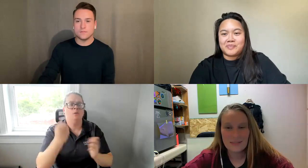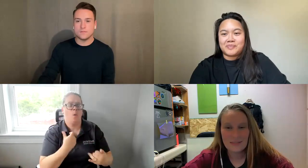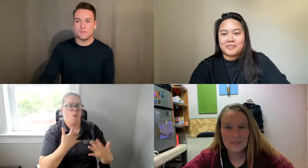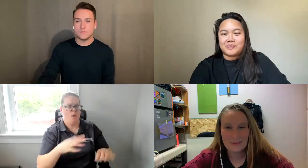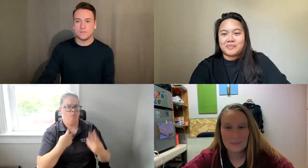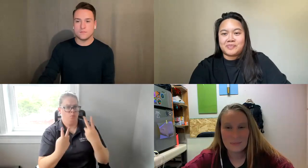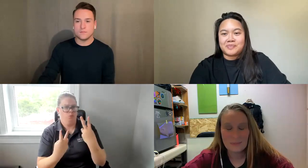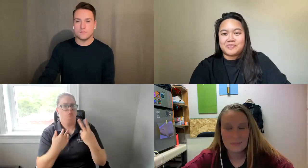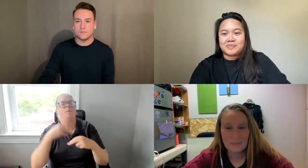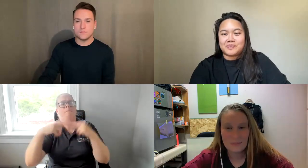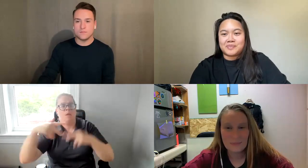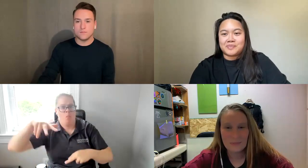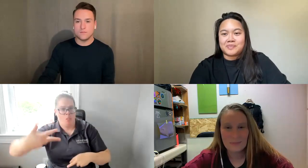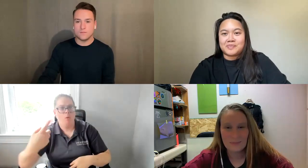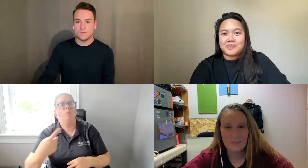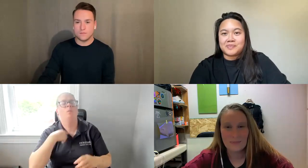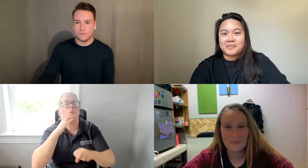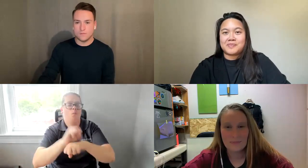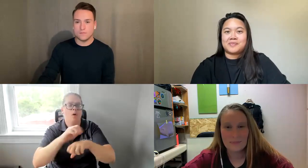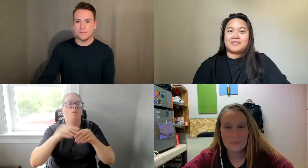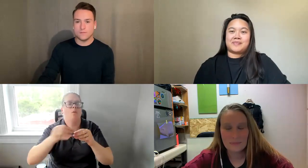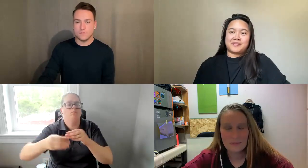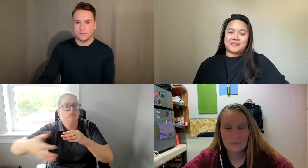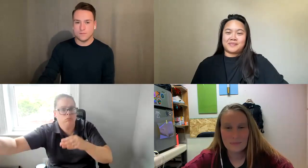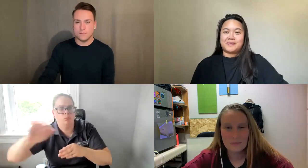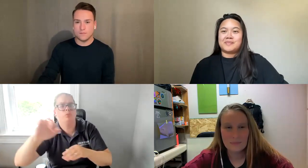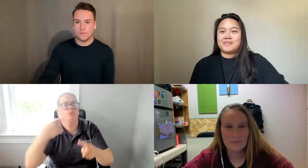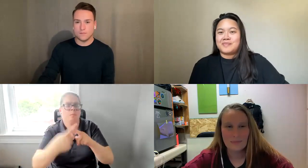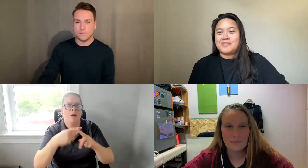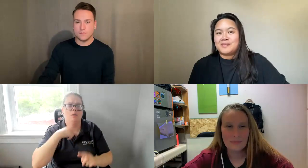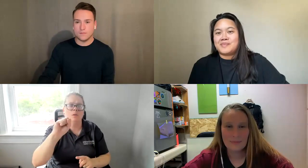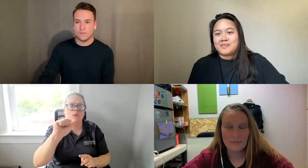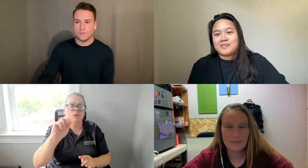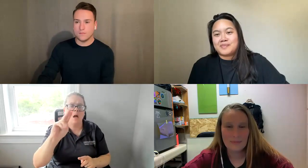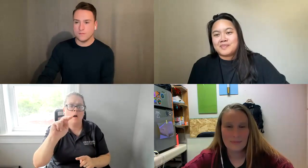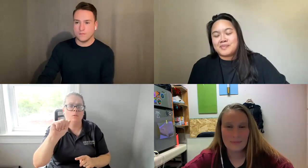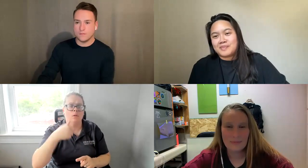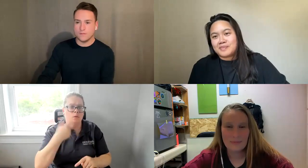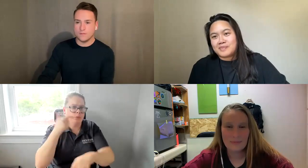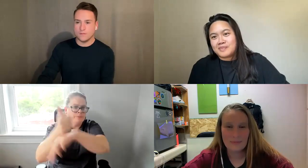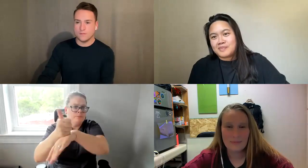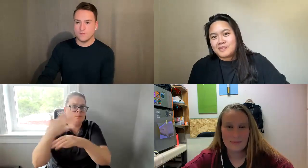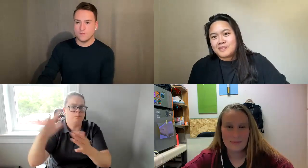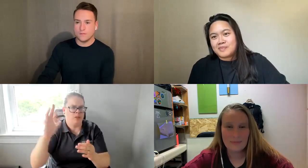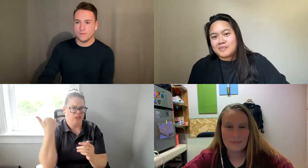We want to add on four more zonings.